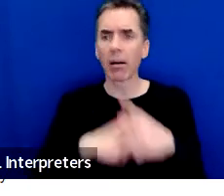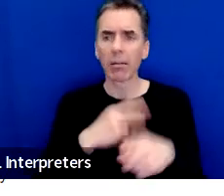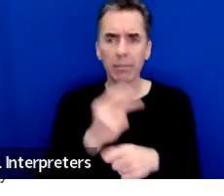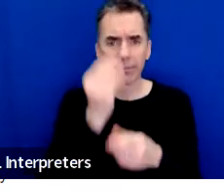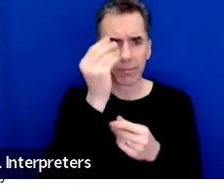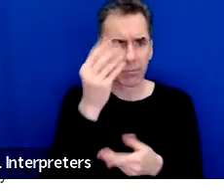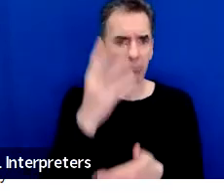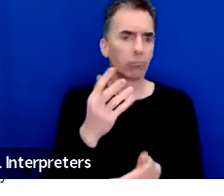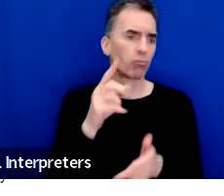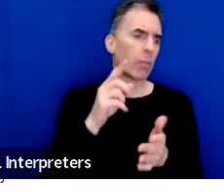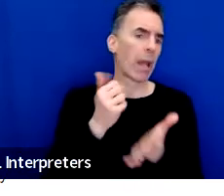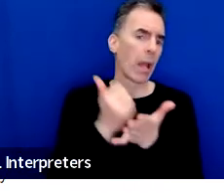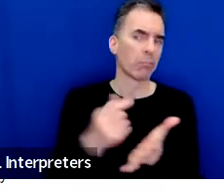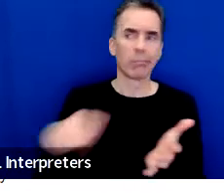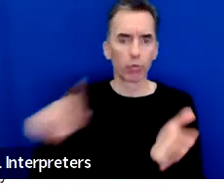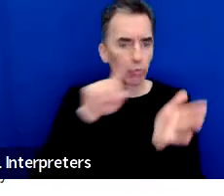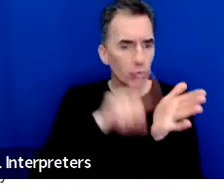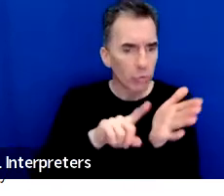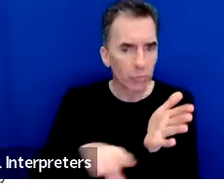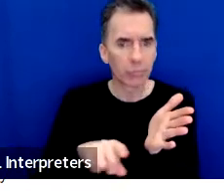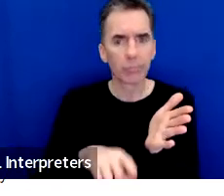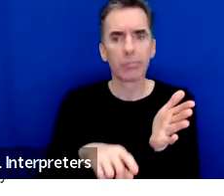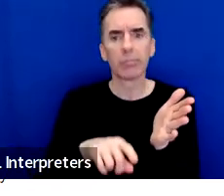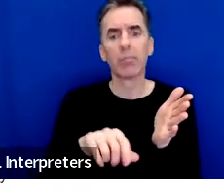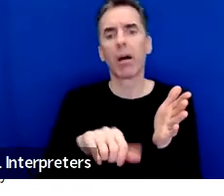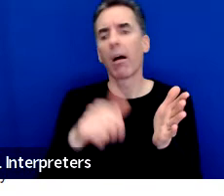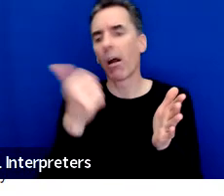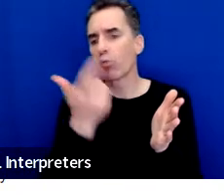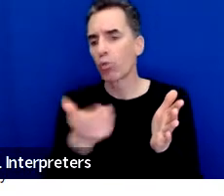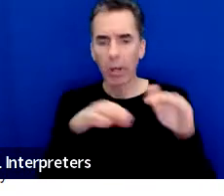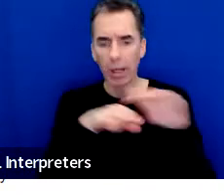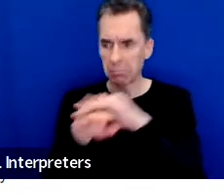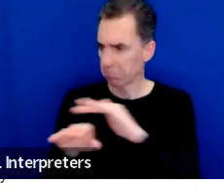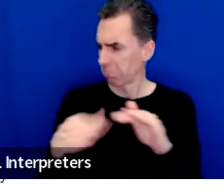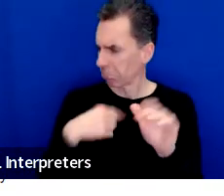and and other other resources for your course. So the full time librarians again,